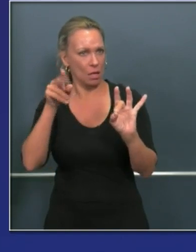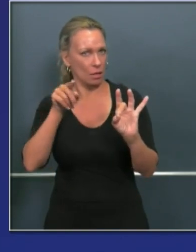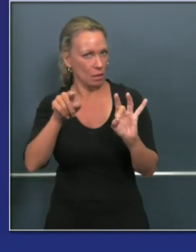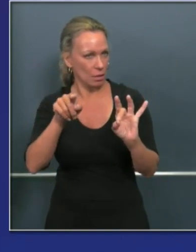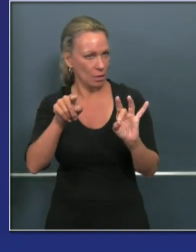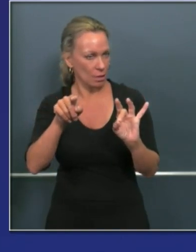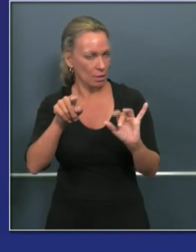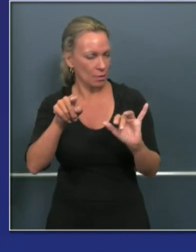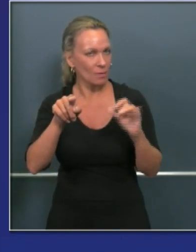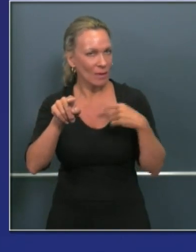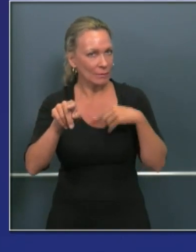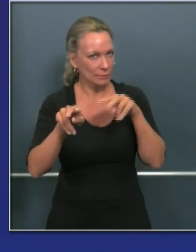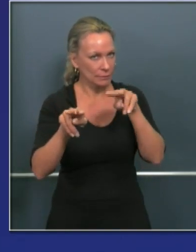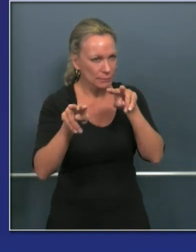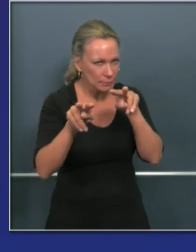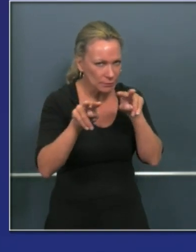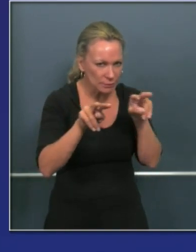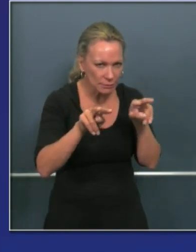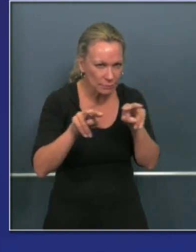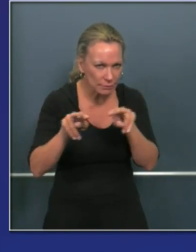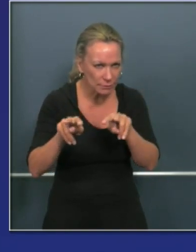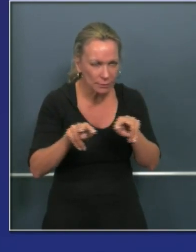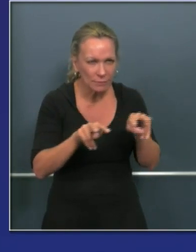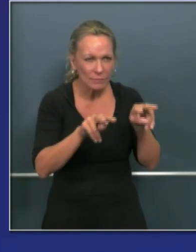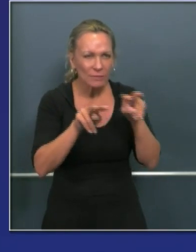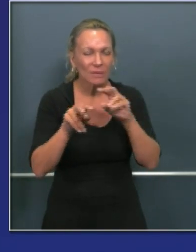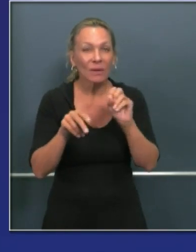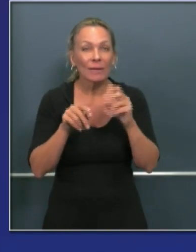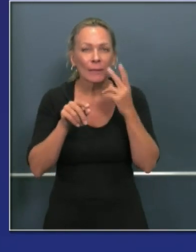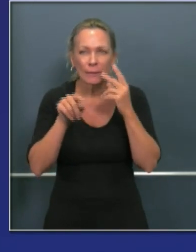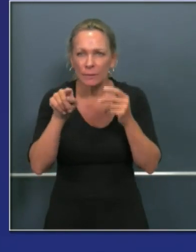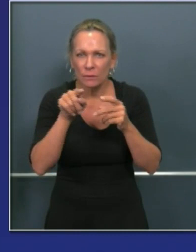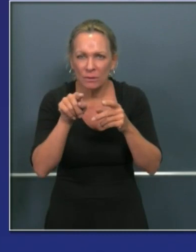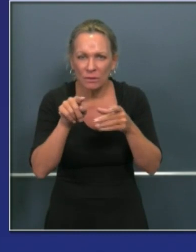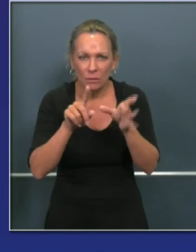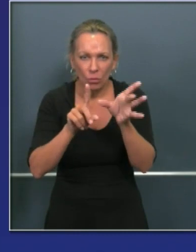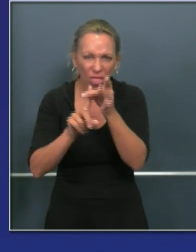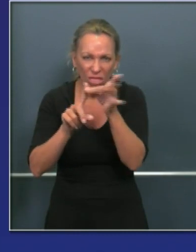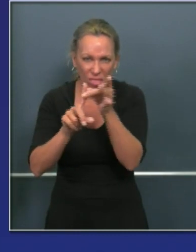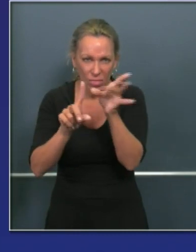HOSPITALS. SO WATCHING VERY CLOSELY. EACH COUNTY'S SENSES THAT SAYS THE NUMBER OF PEOPLE